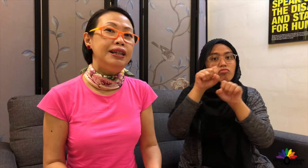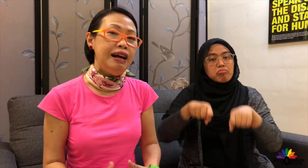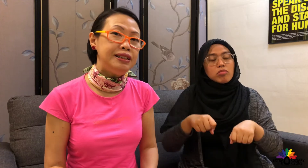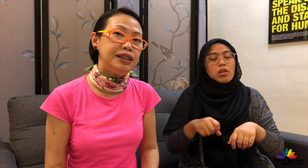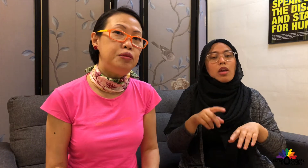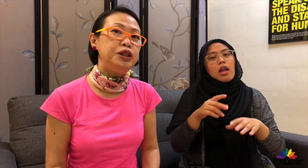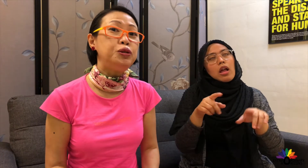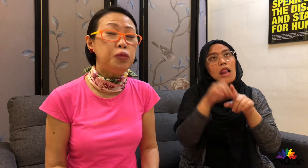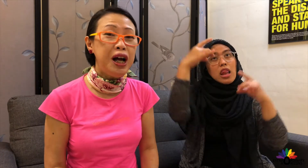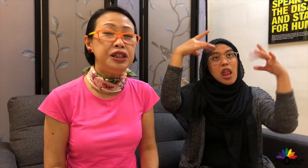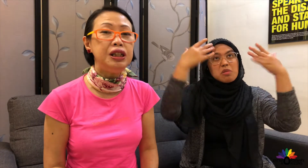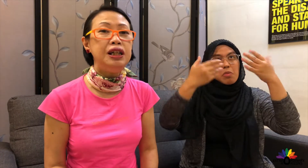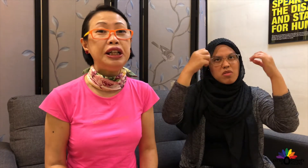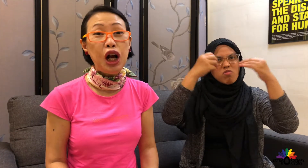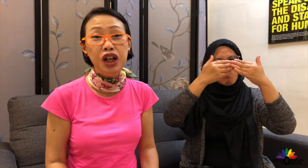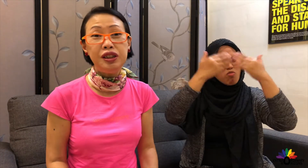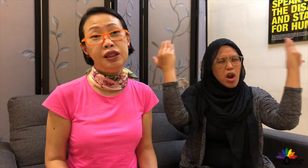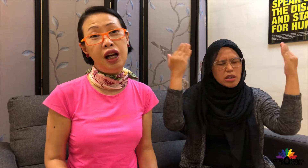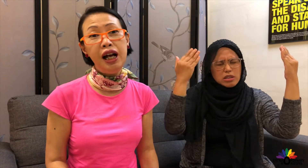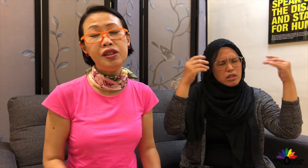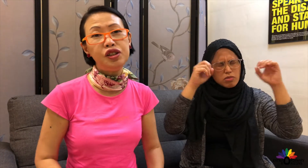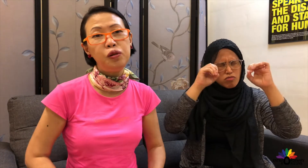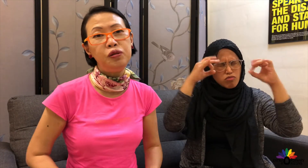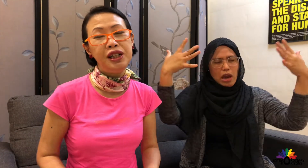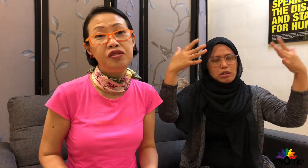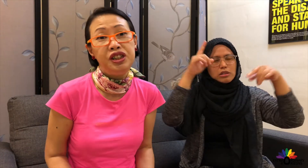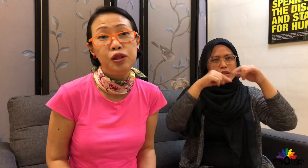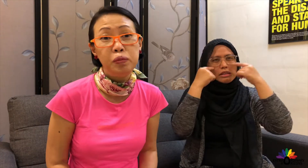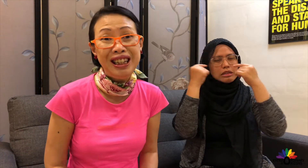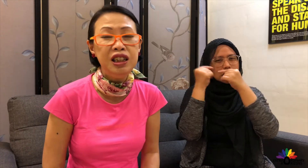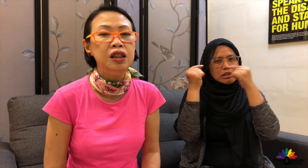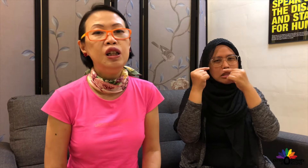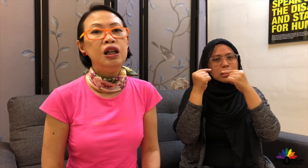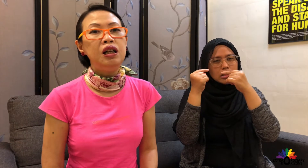Lights can be too bright, and they hurt the eyes. So, there's physical pain.